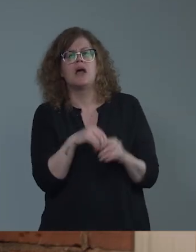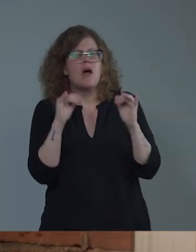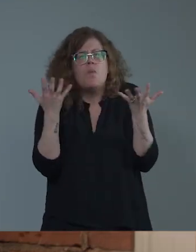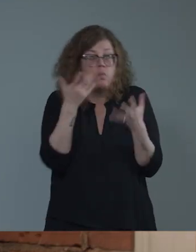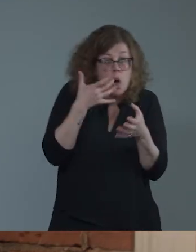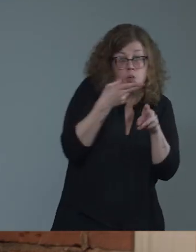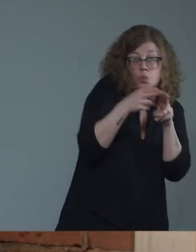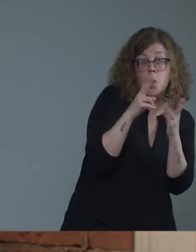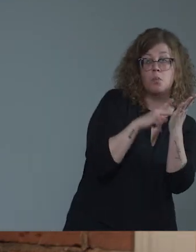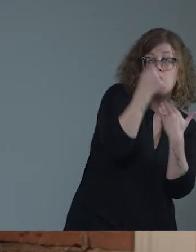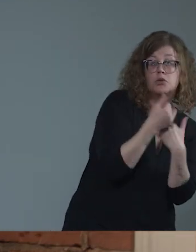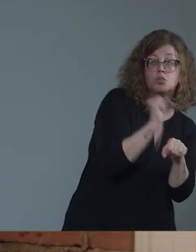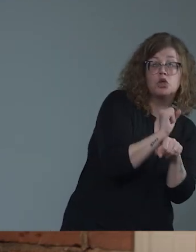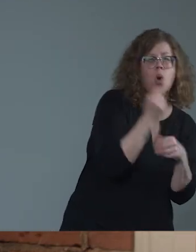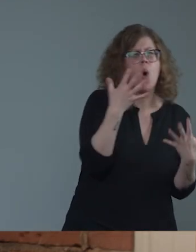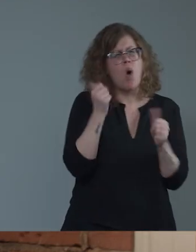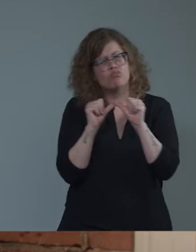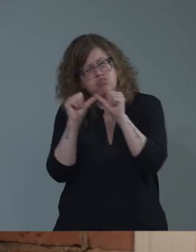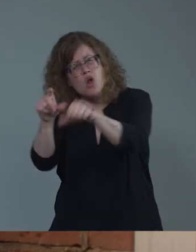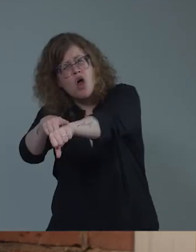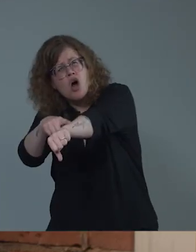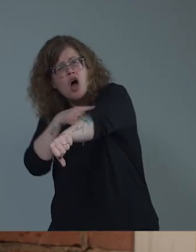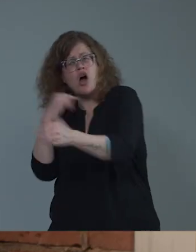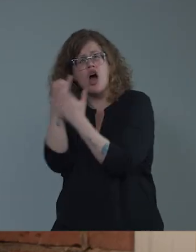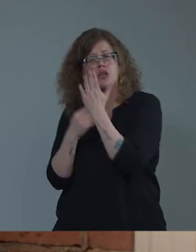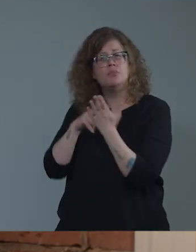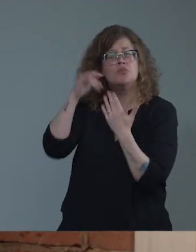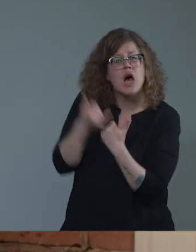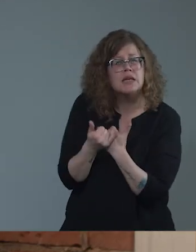performative artwork within your community? Is that enough for you, or do you want a permanent